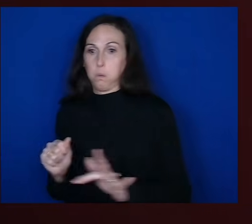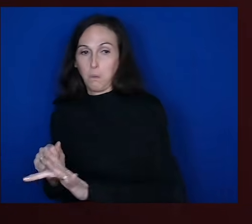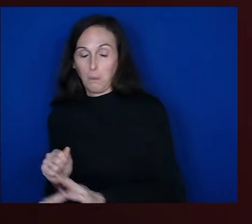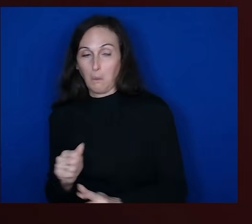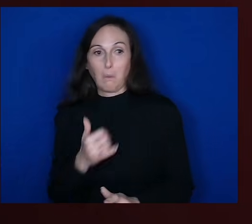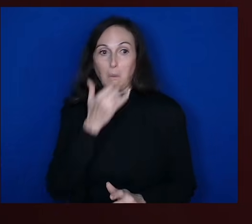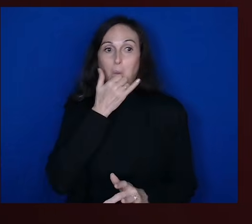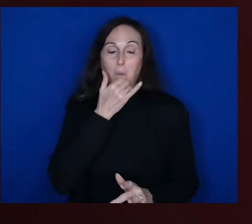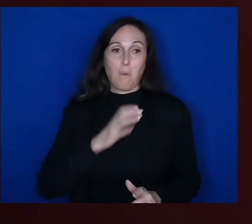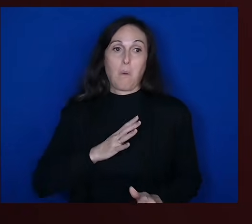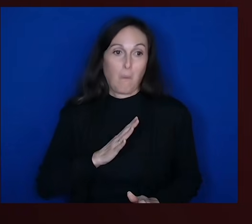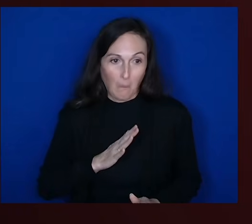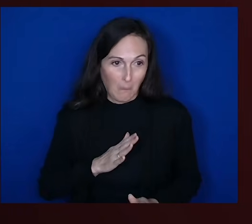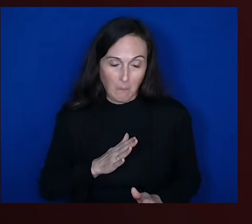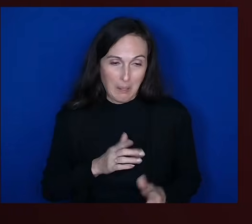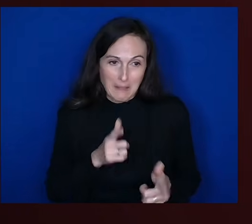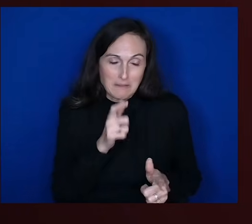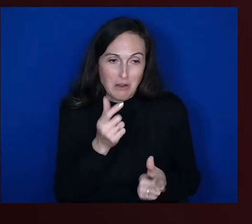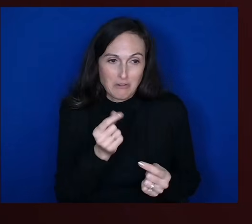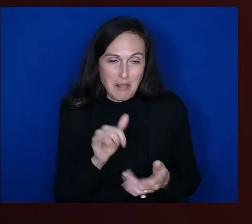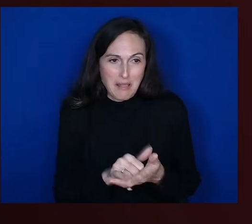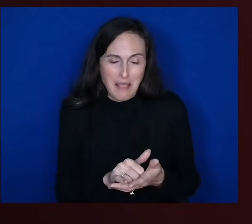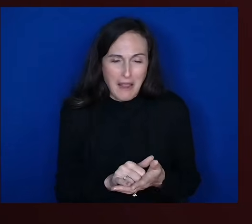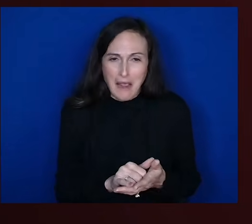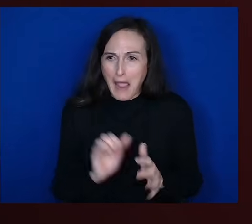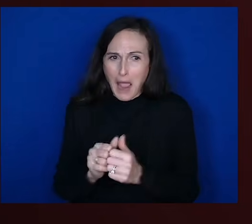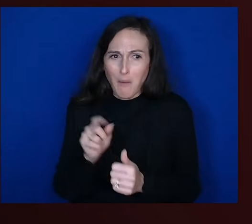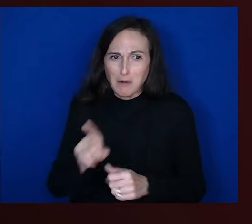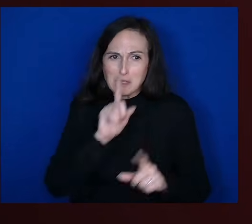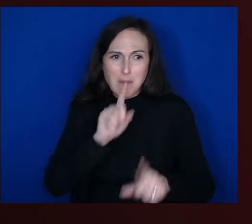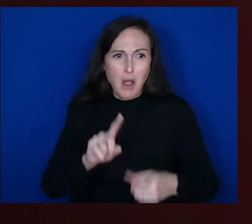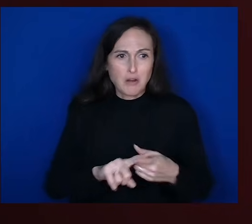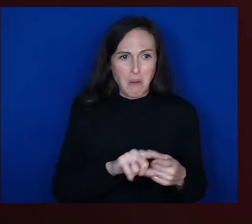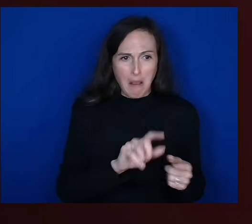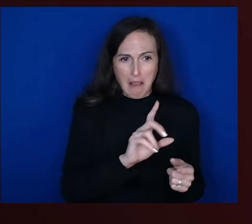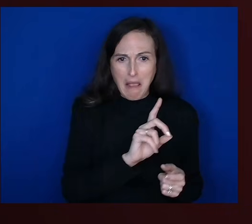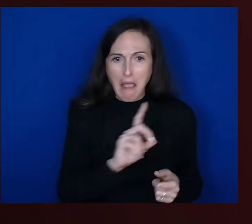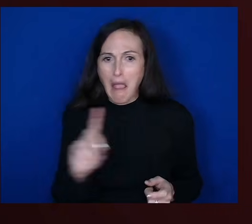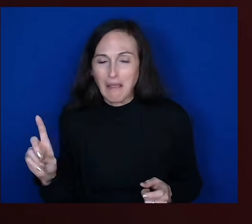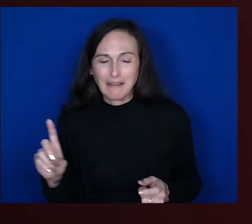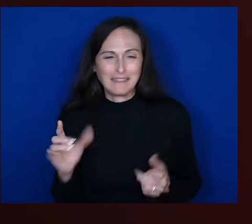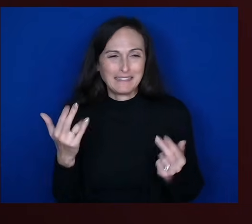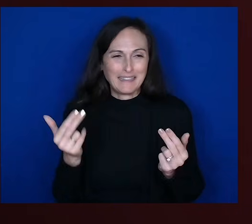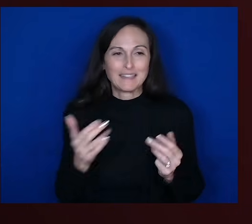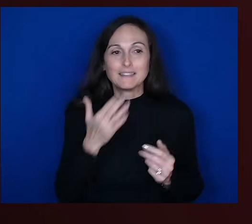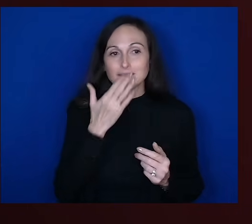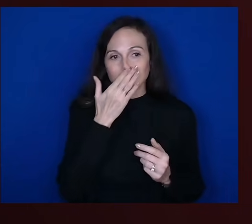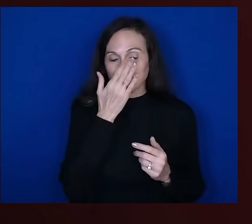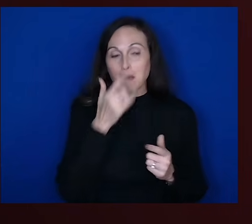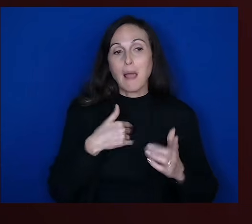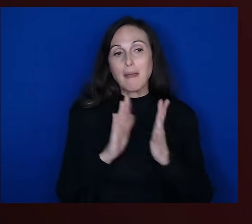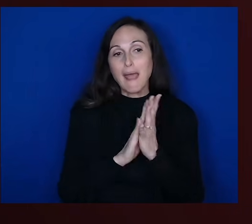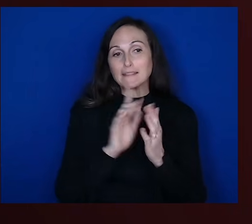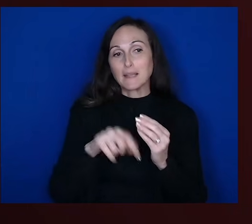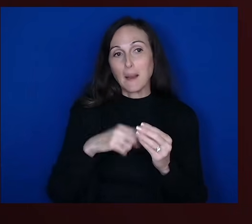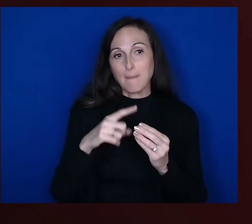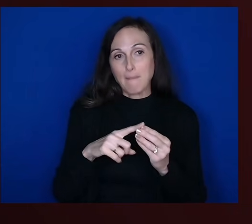I don't know what it would respond with. Okay, so I'm asking about a tent, and one of the PDFs that